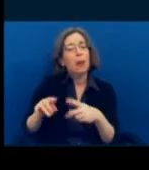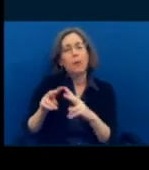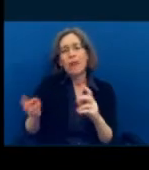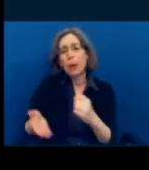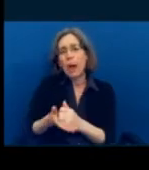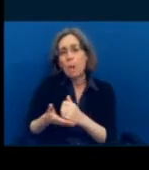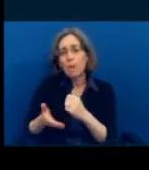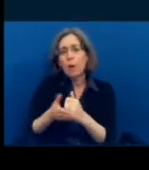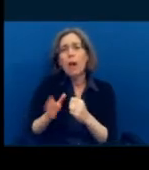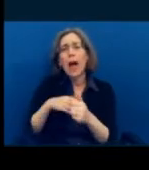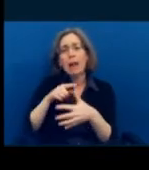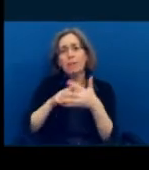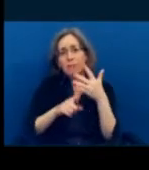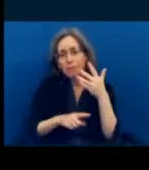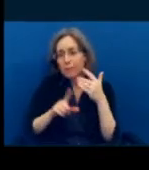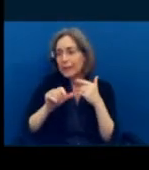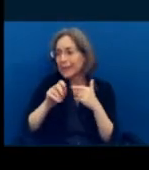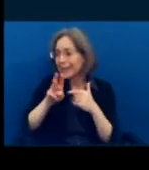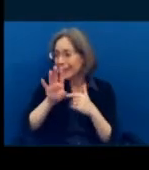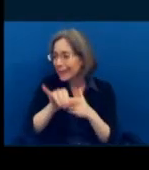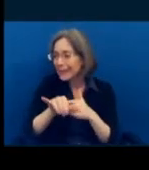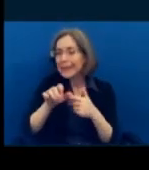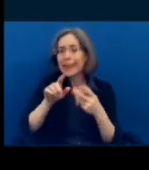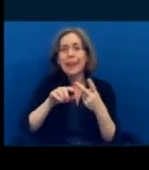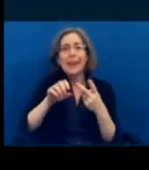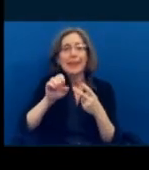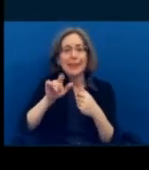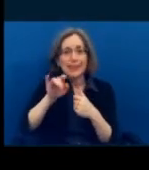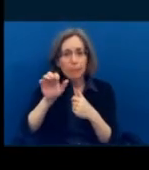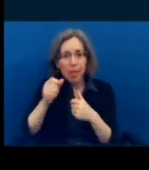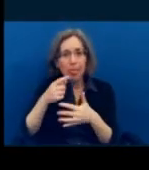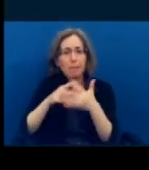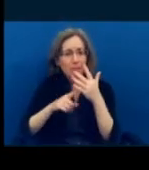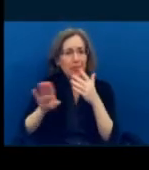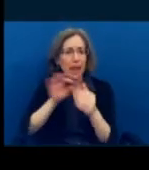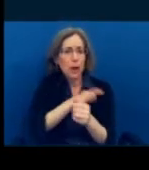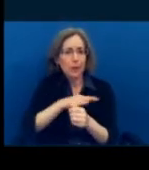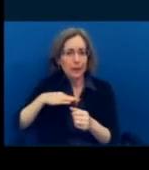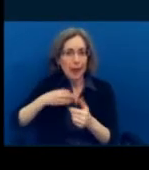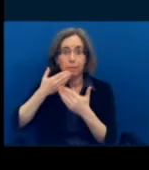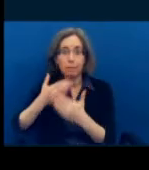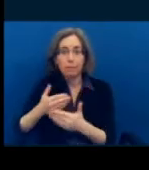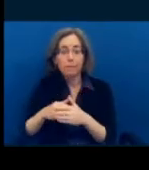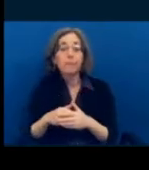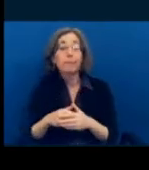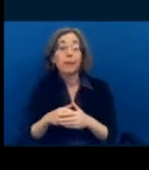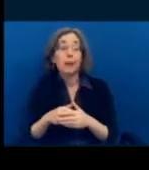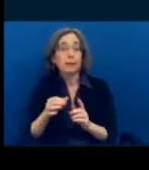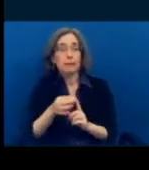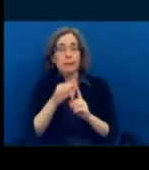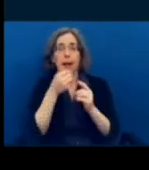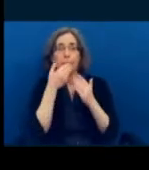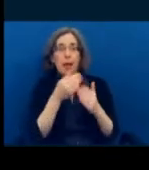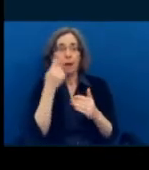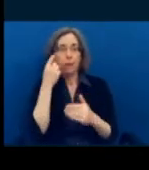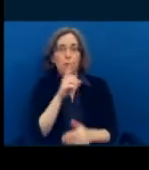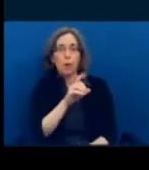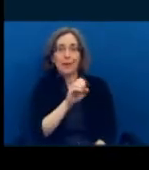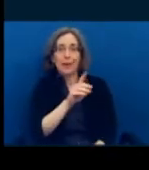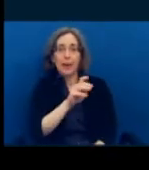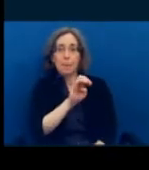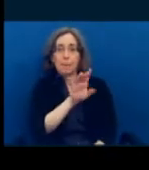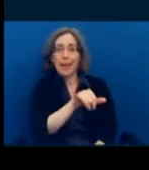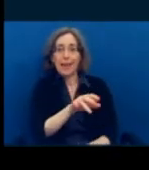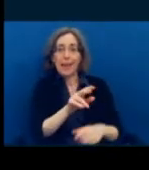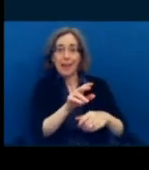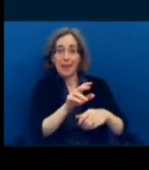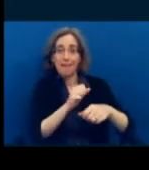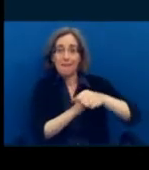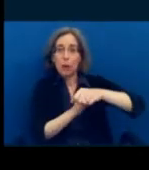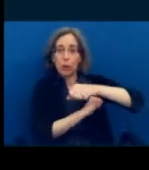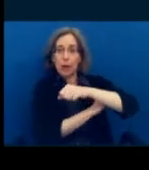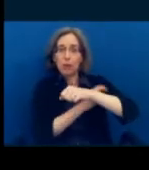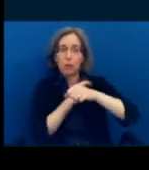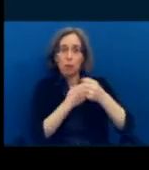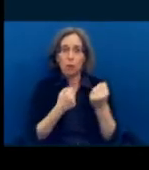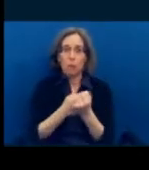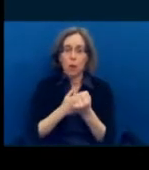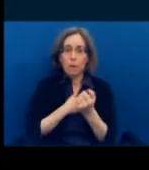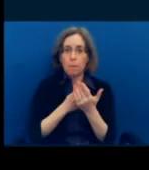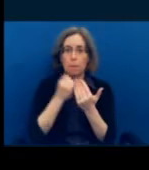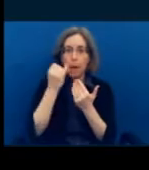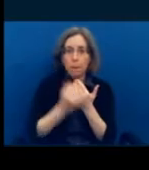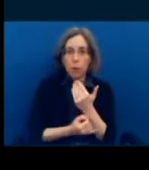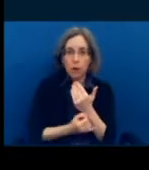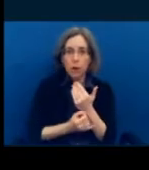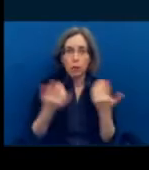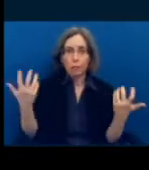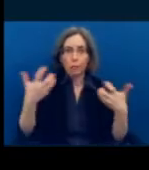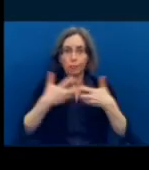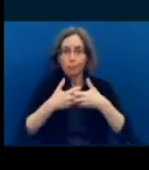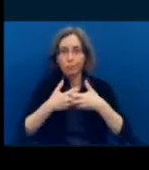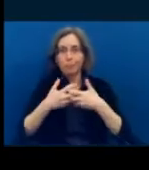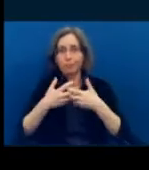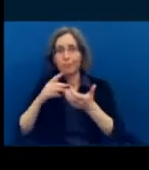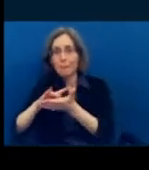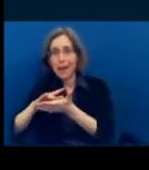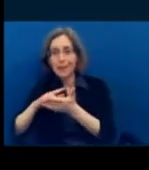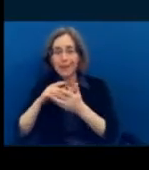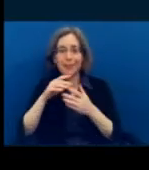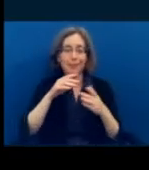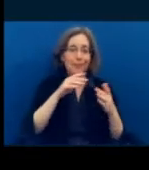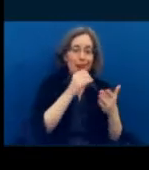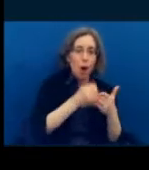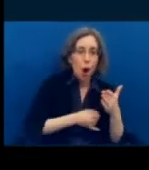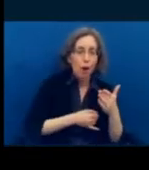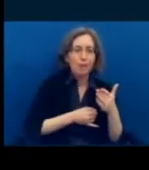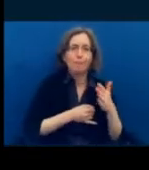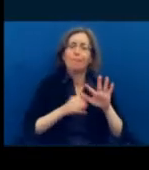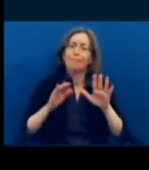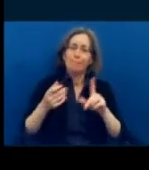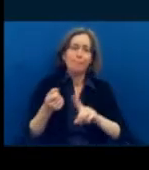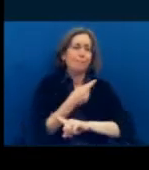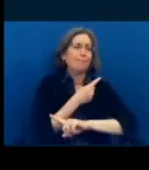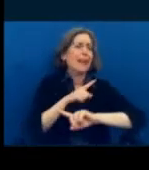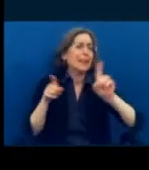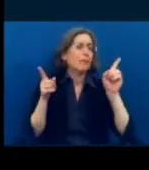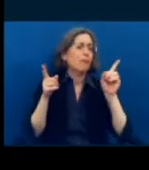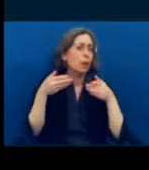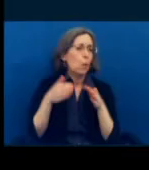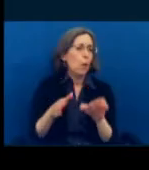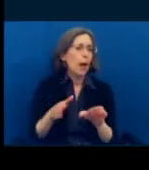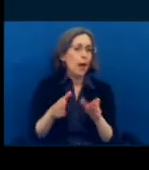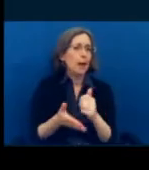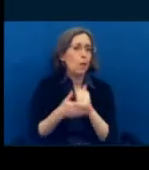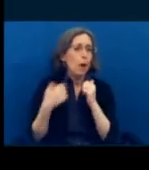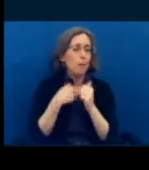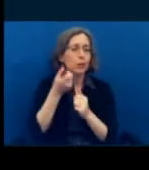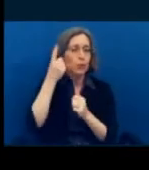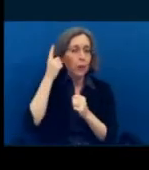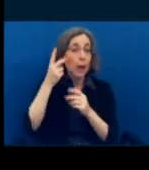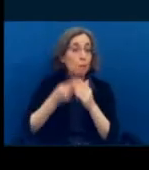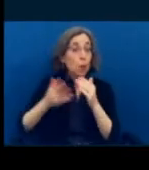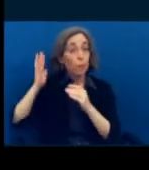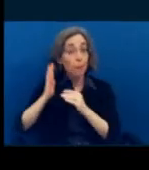THE ART HISTORY AND HIS